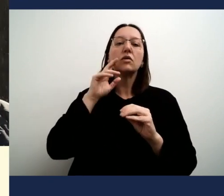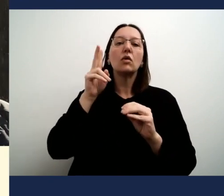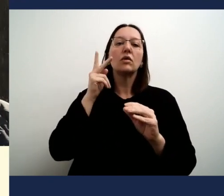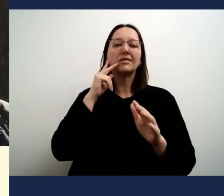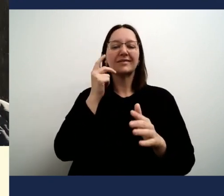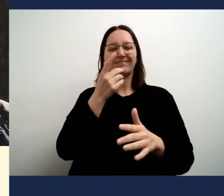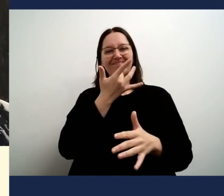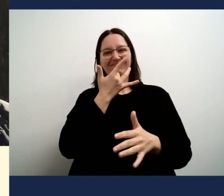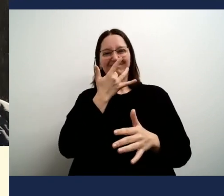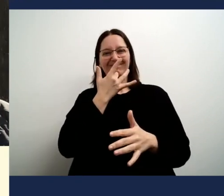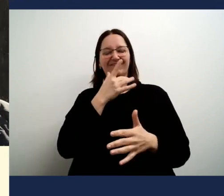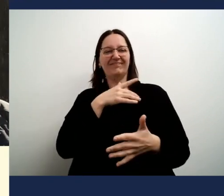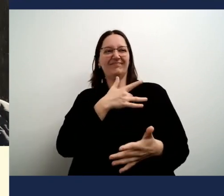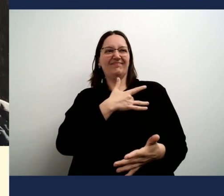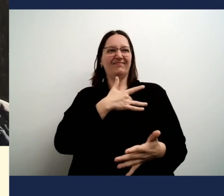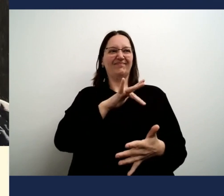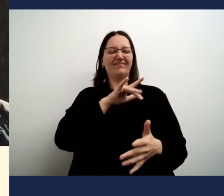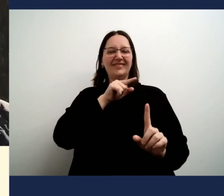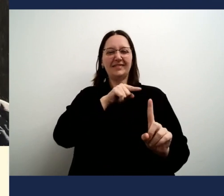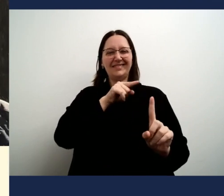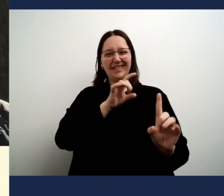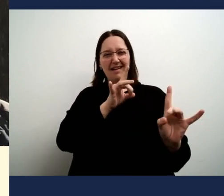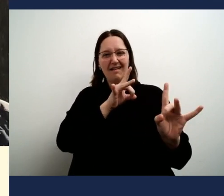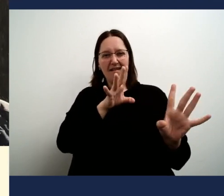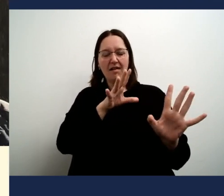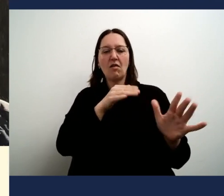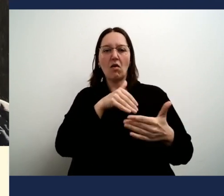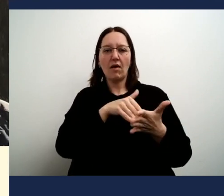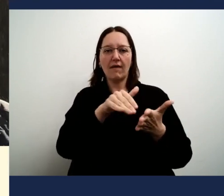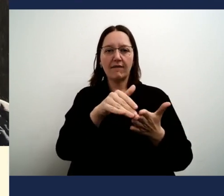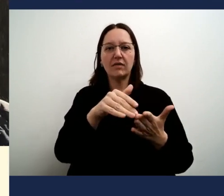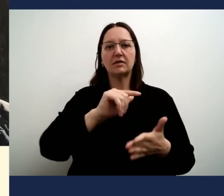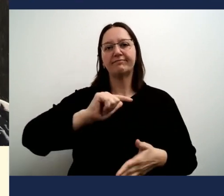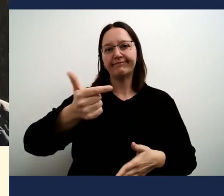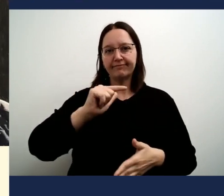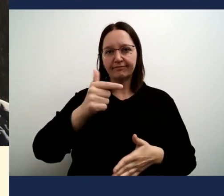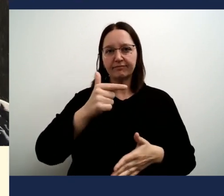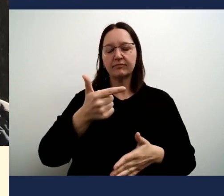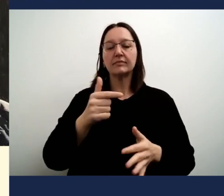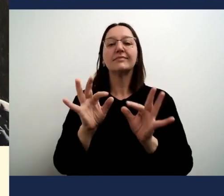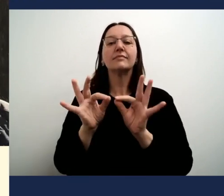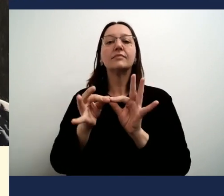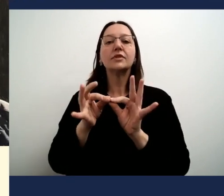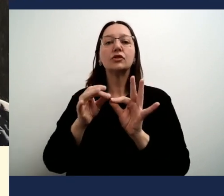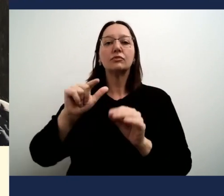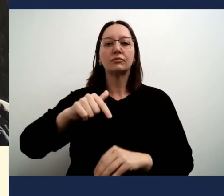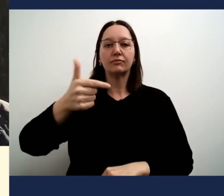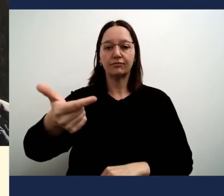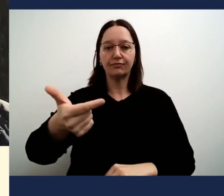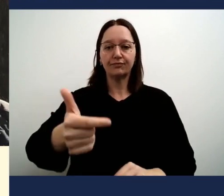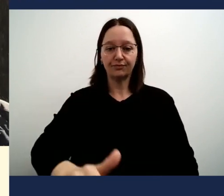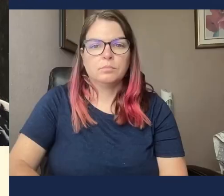Like Abrahamic traditions, Islam essentially is a way of life whose practices lead to the cultivation of excellent moral